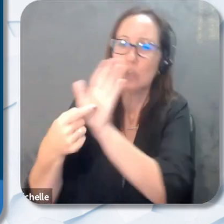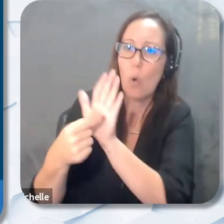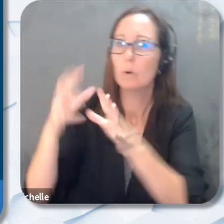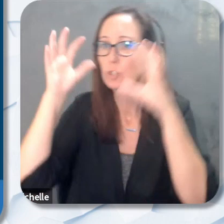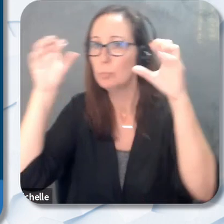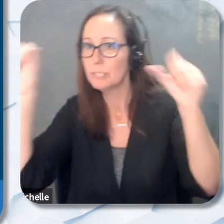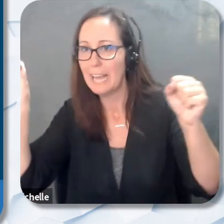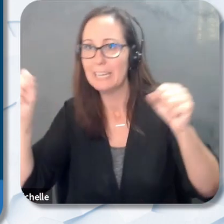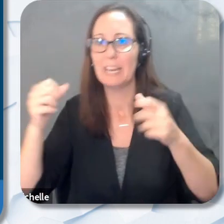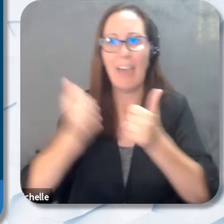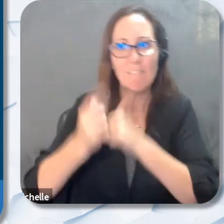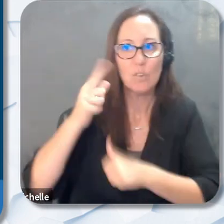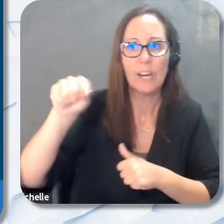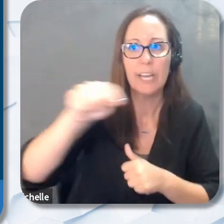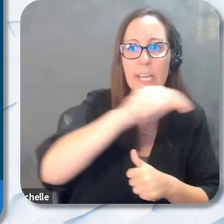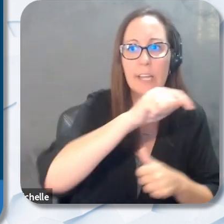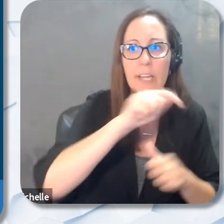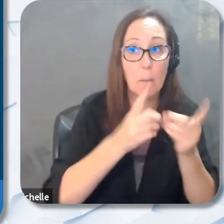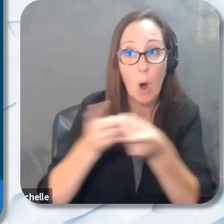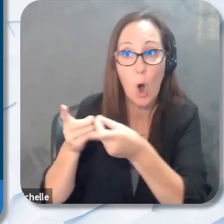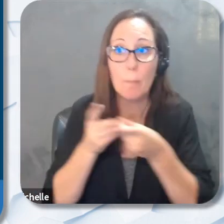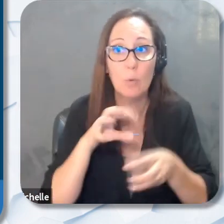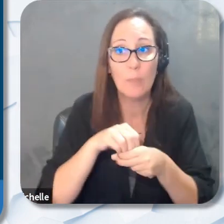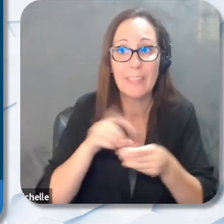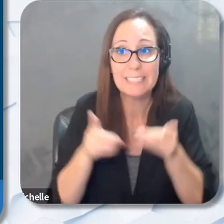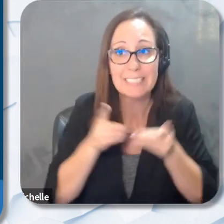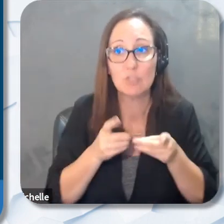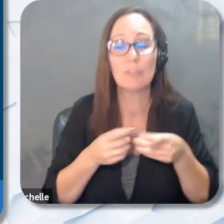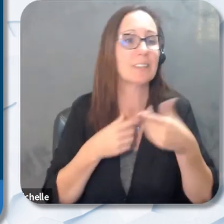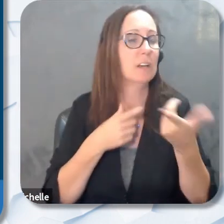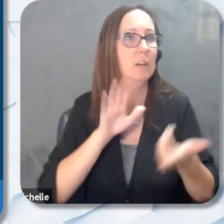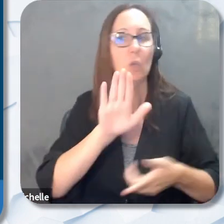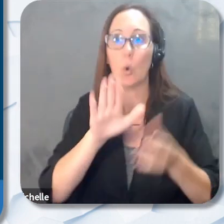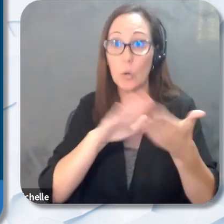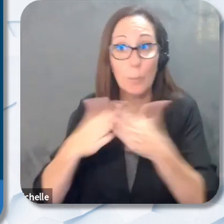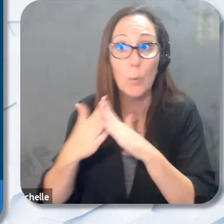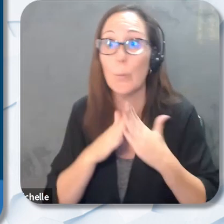take it to every single department in your district to your community to your parents.